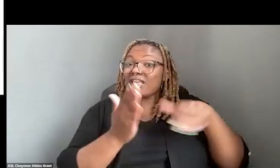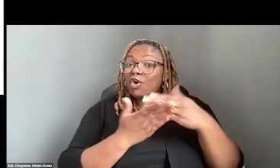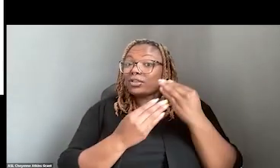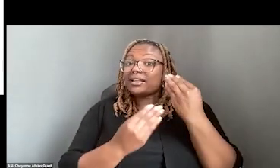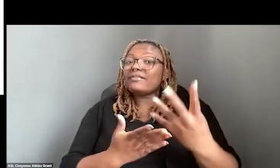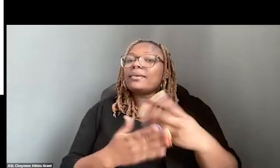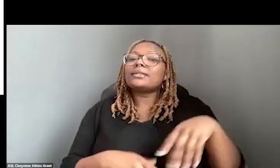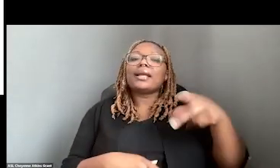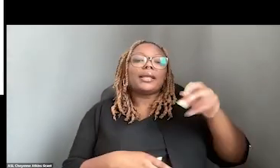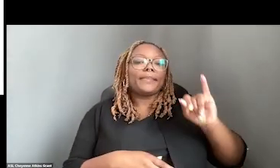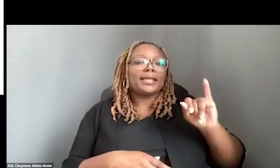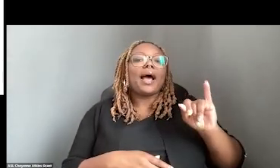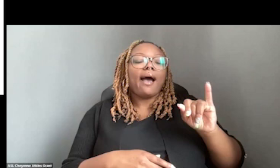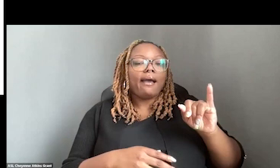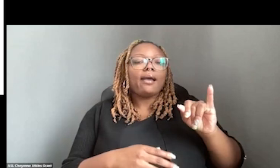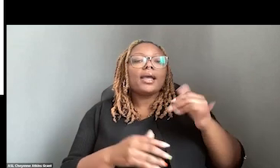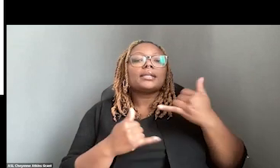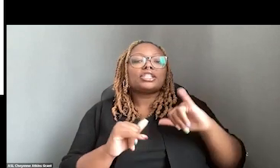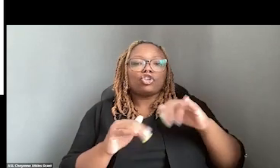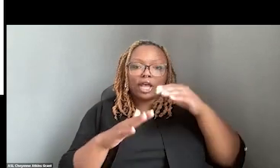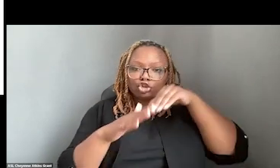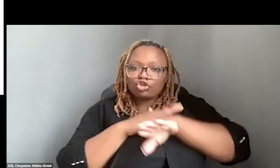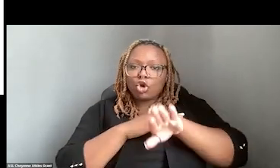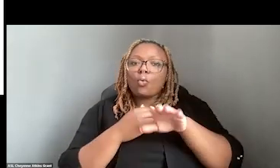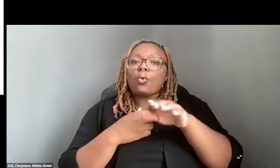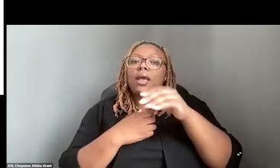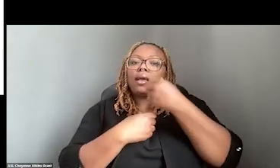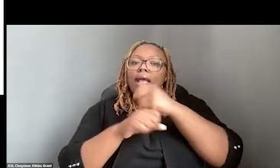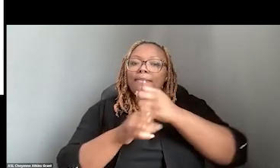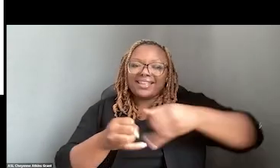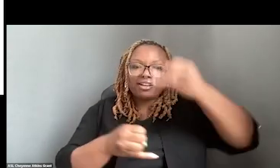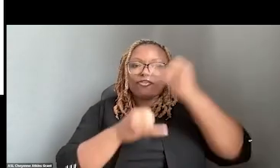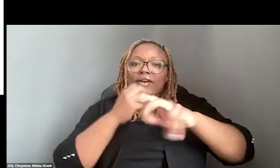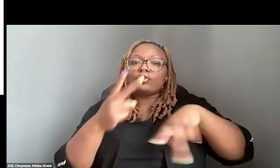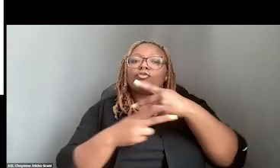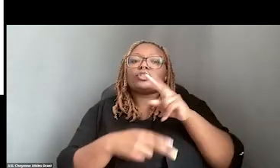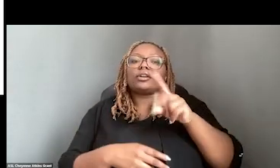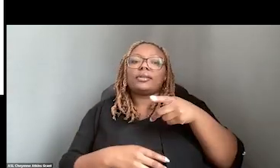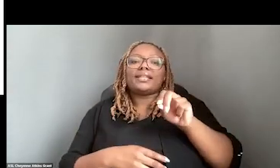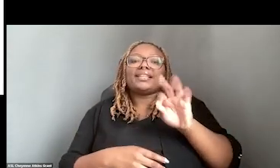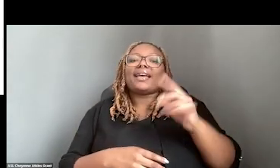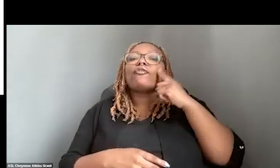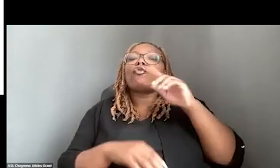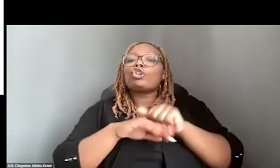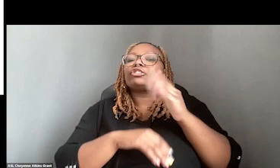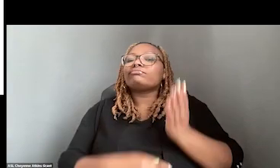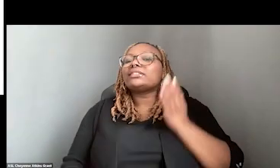the PI does need to come in and authenticate and create the final version of the PDF for submission to the agent.